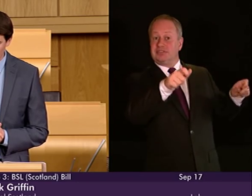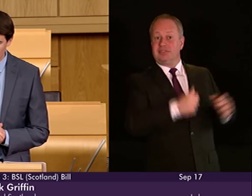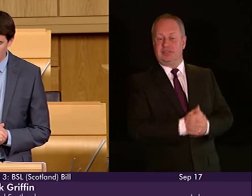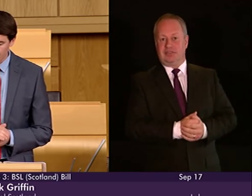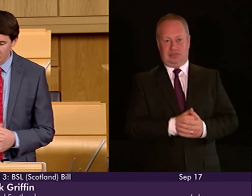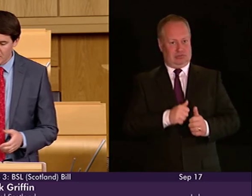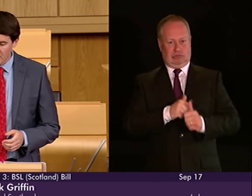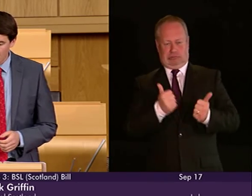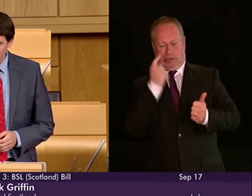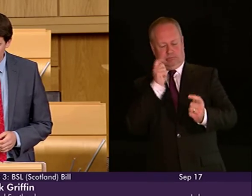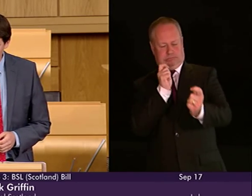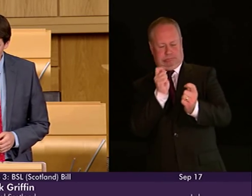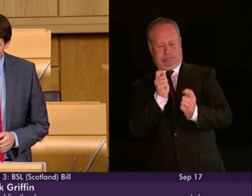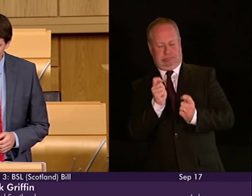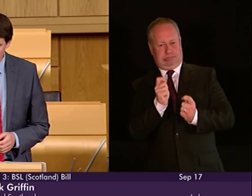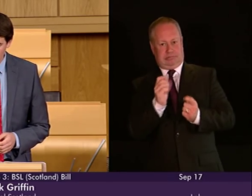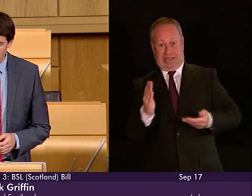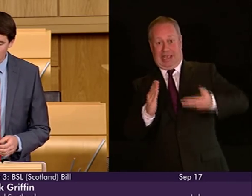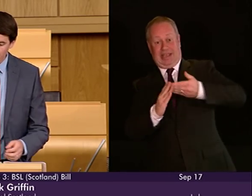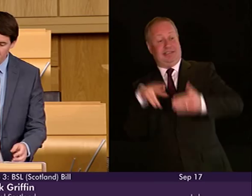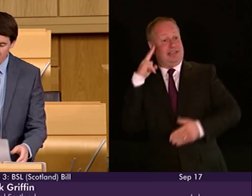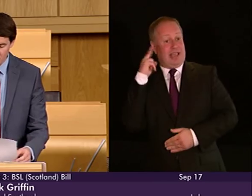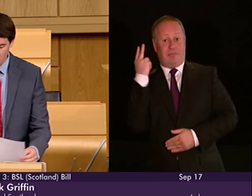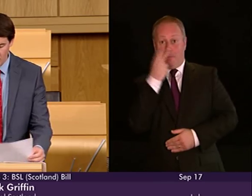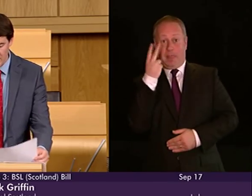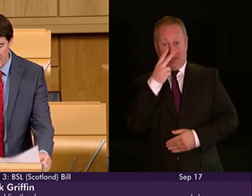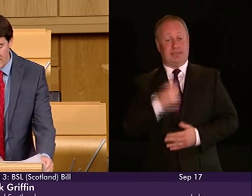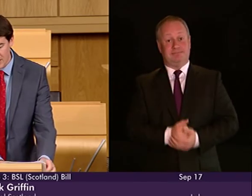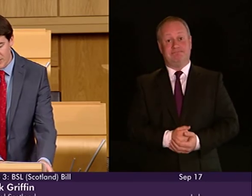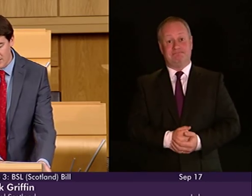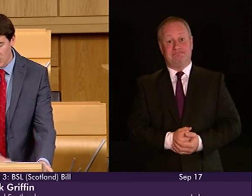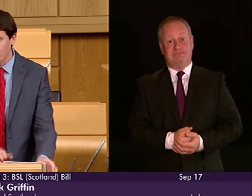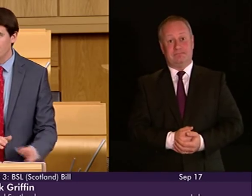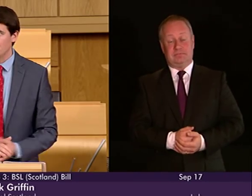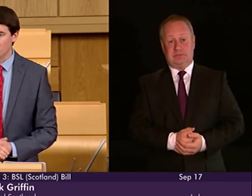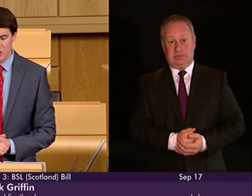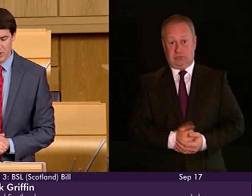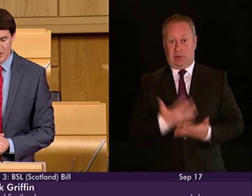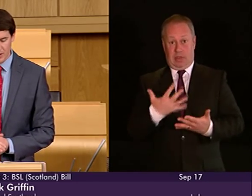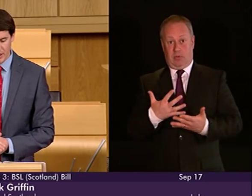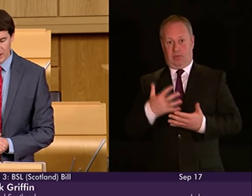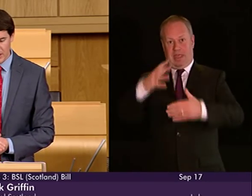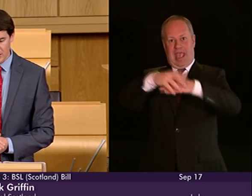to do something and ensure that tactile forms of BSL are included in the bill.